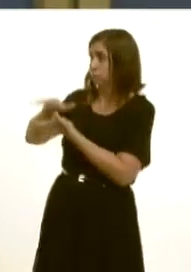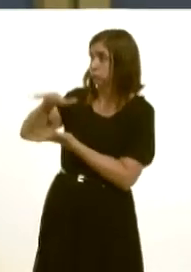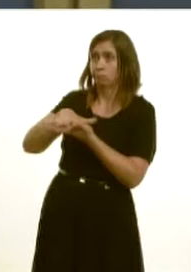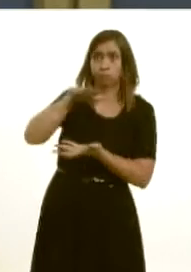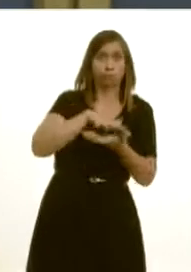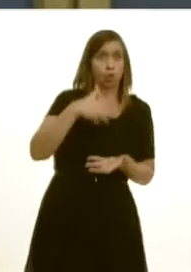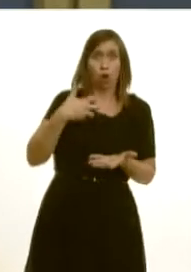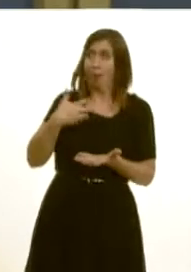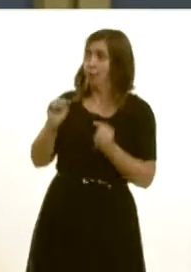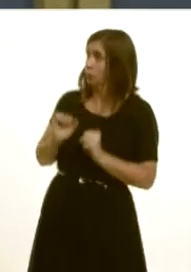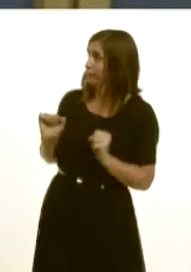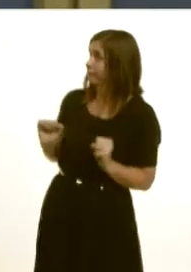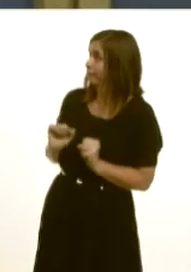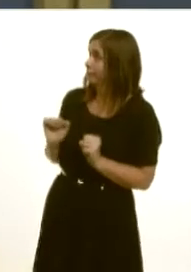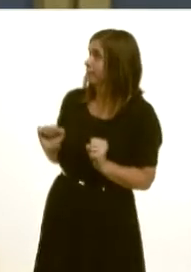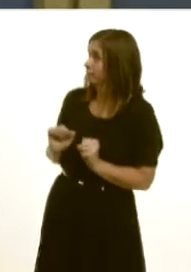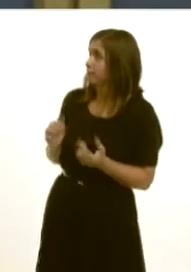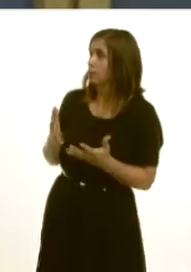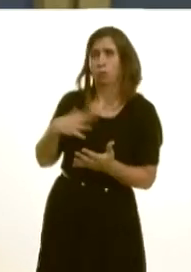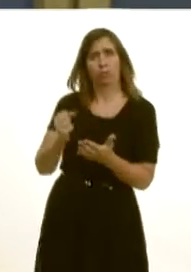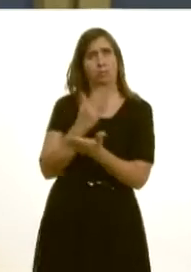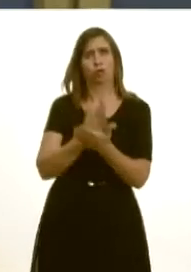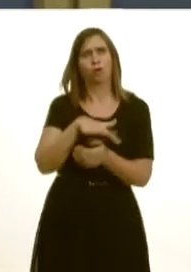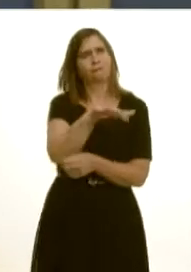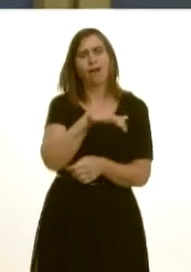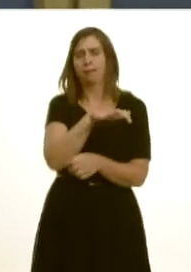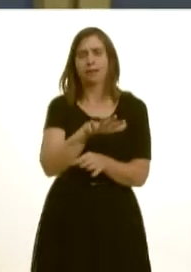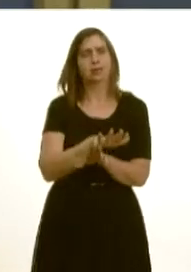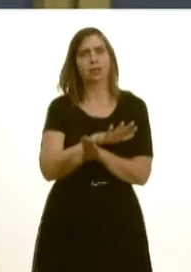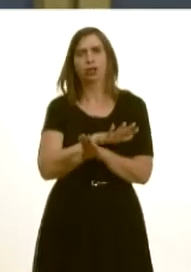boards and to ensure that other families do not go through the kind of delay that Timothy